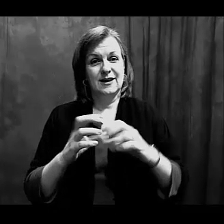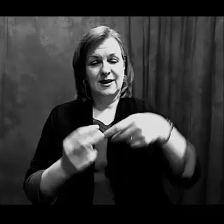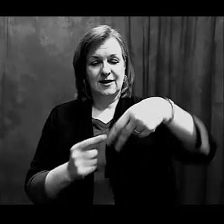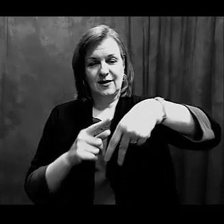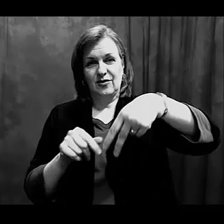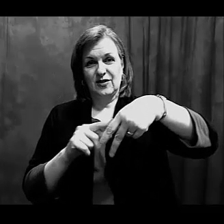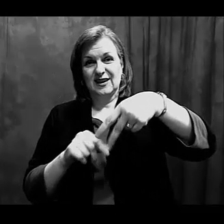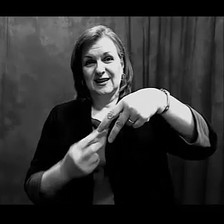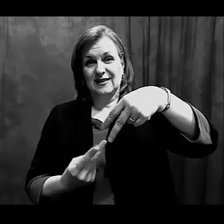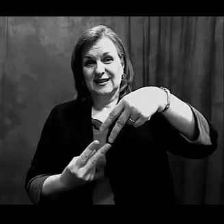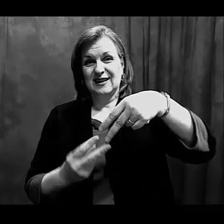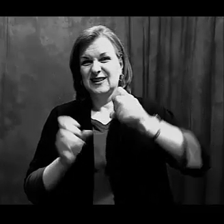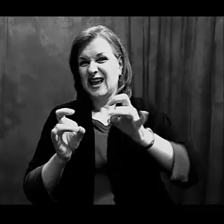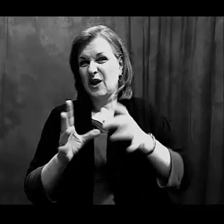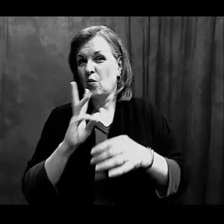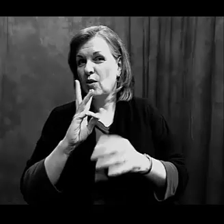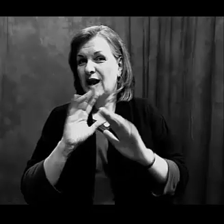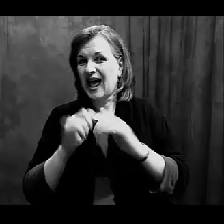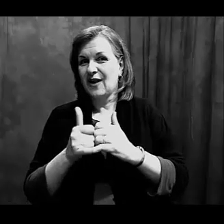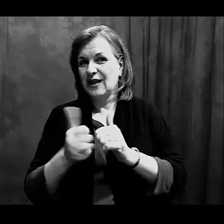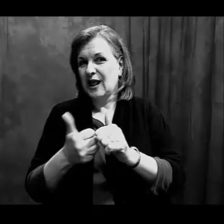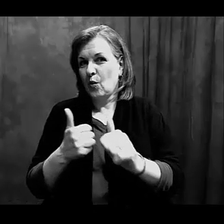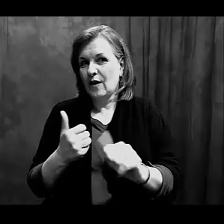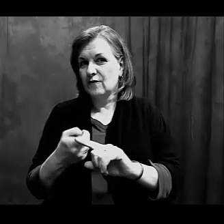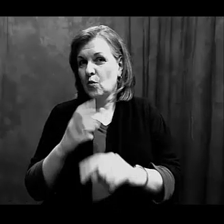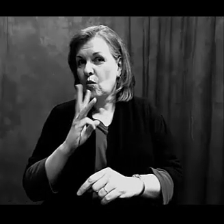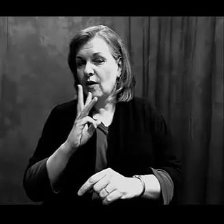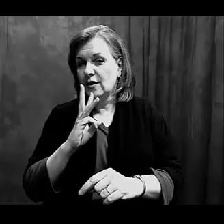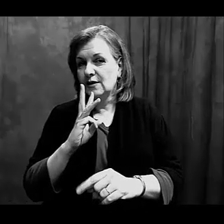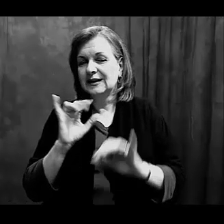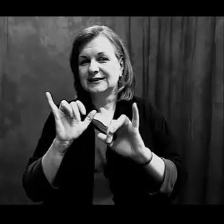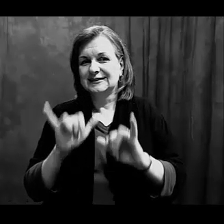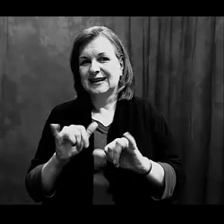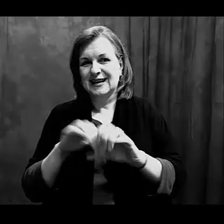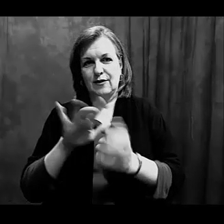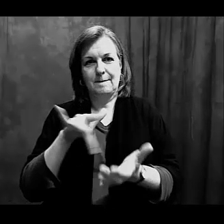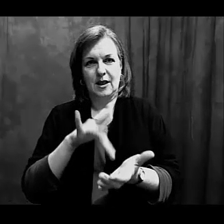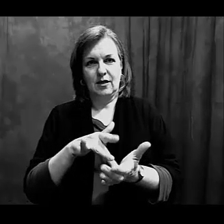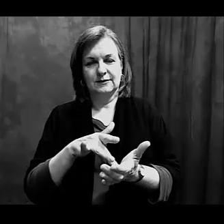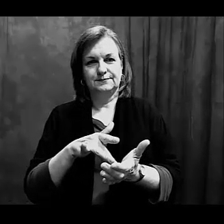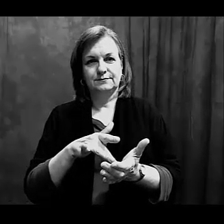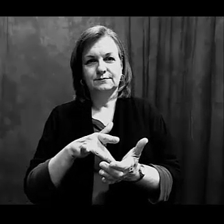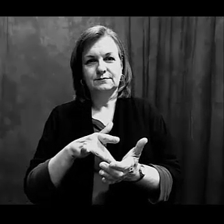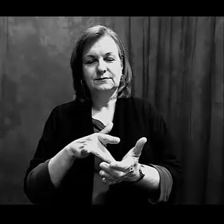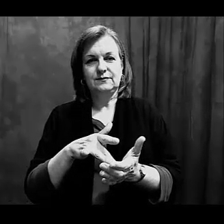way they can get away from that water is to actually hanging out in the middle!